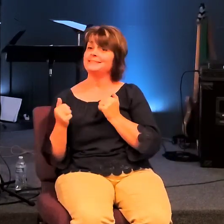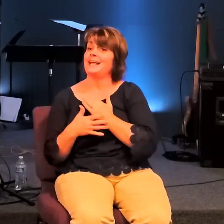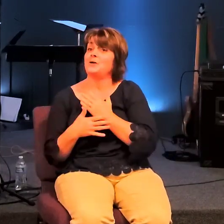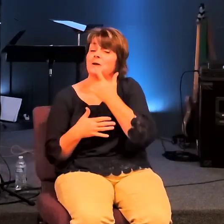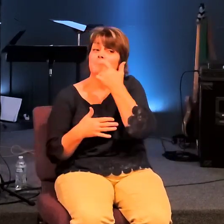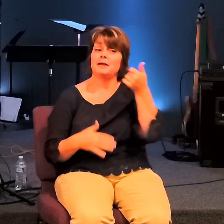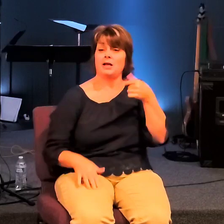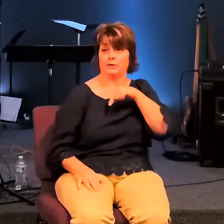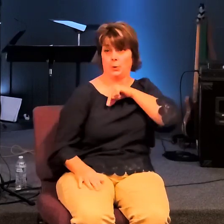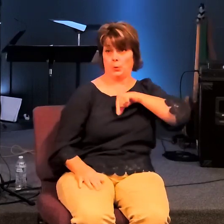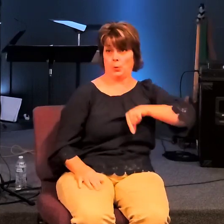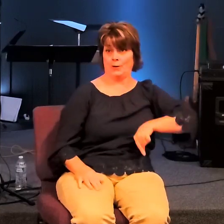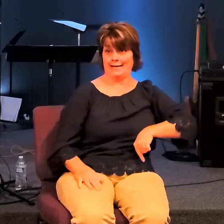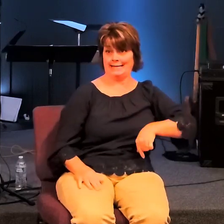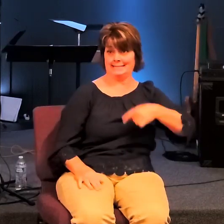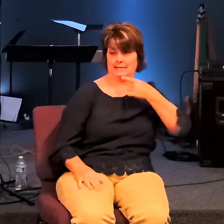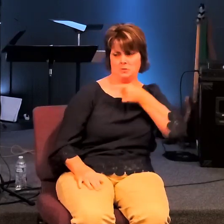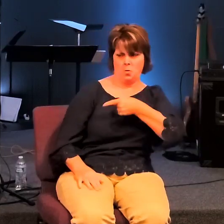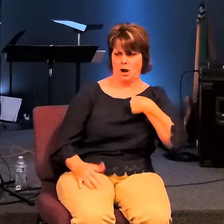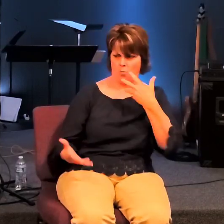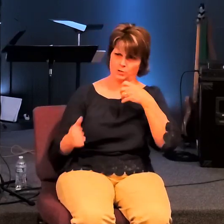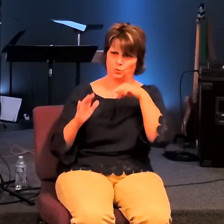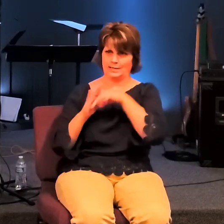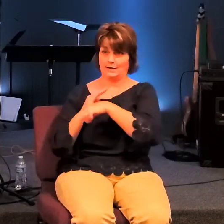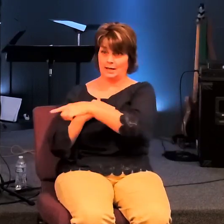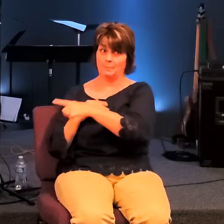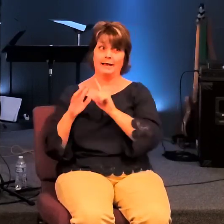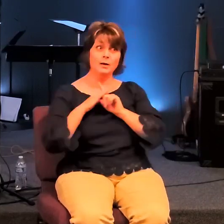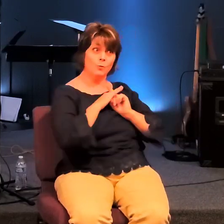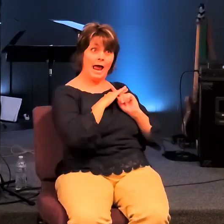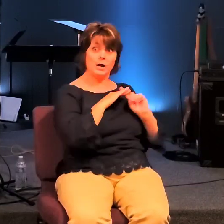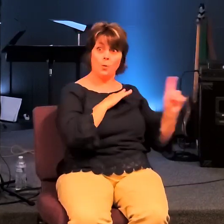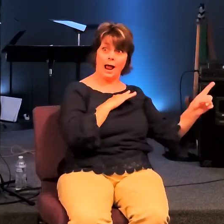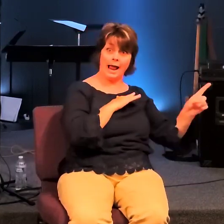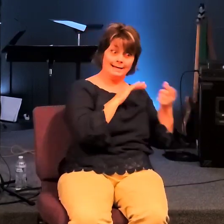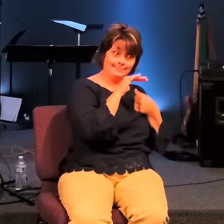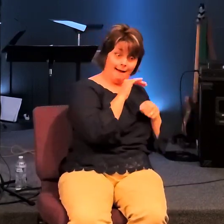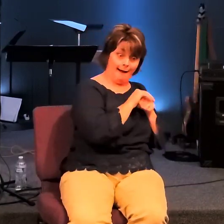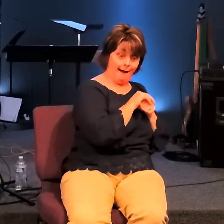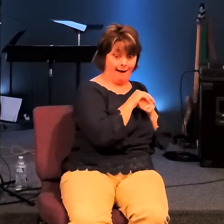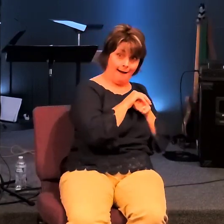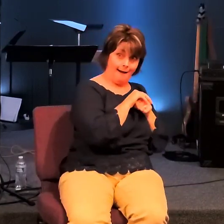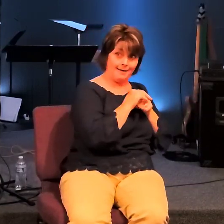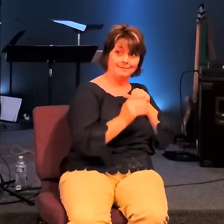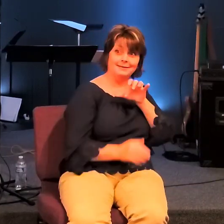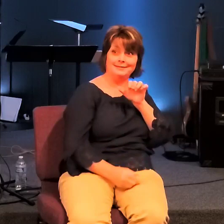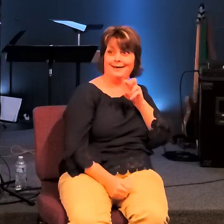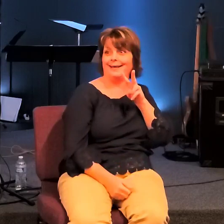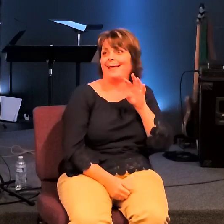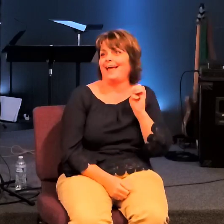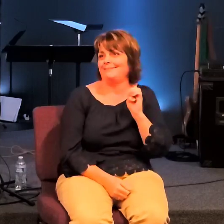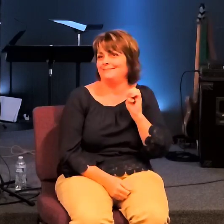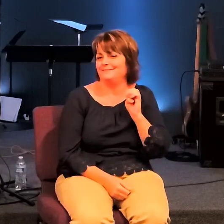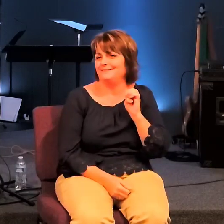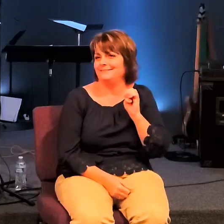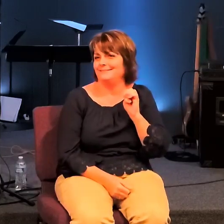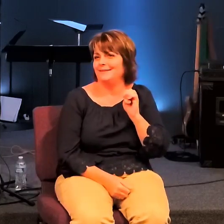and he's hiding out in the cave and Elijah was someone who was used to hearing the voice